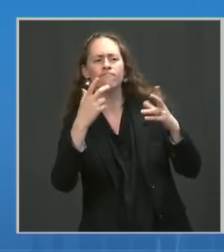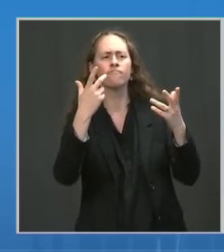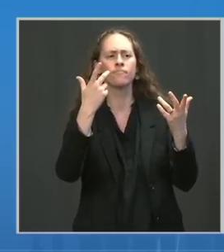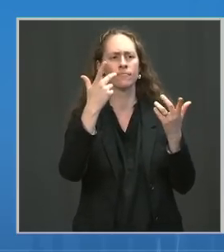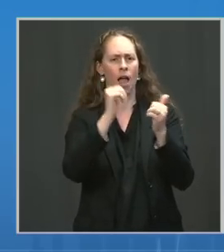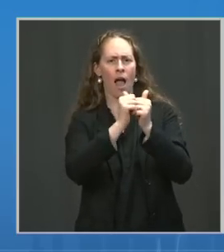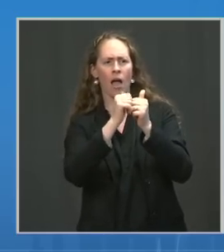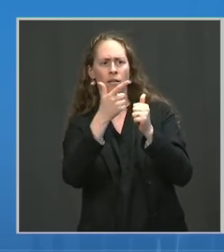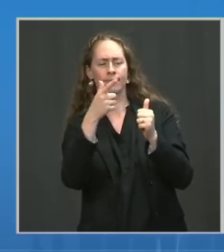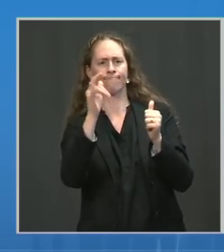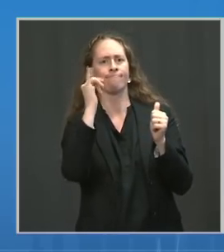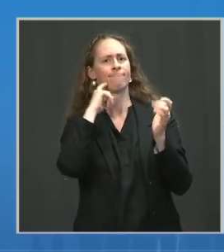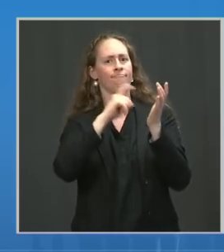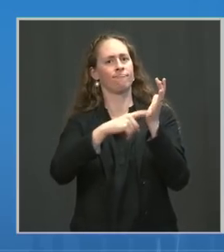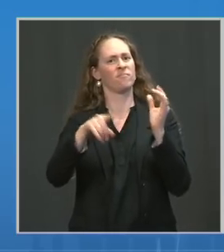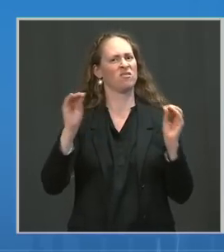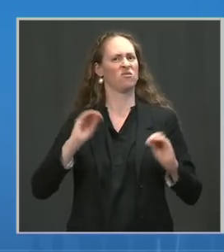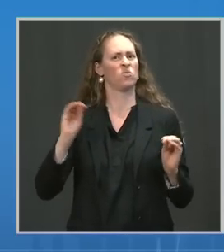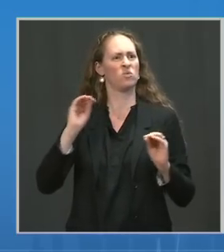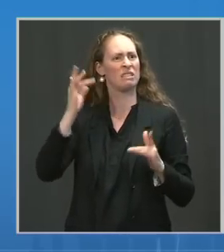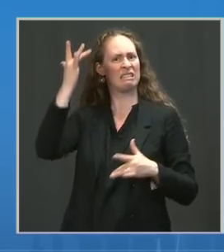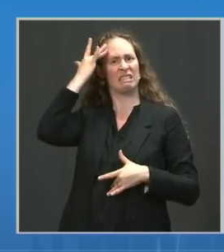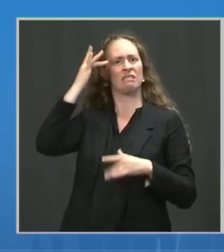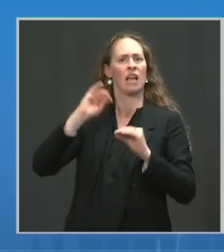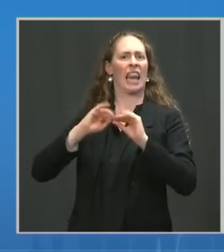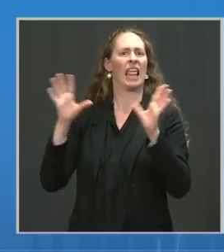That is the best epidemiologic way to study exactly that question.